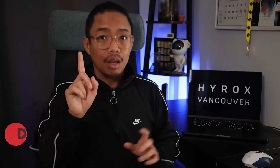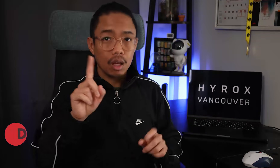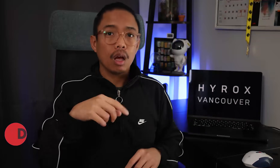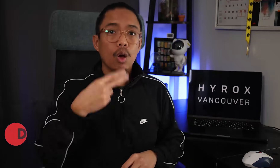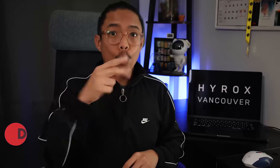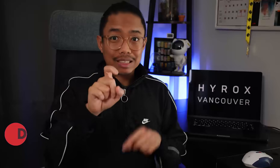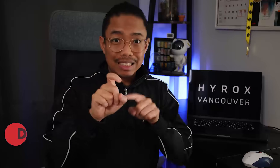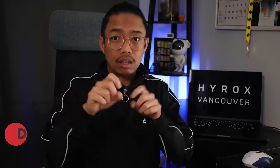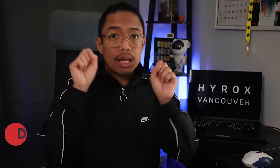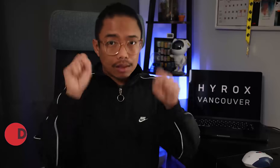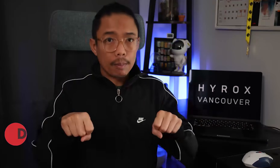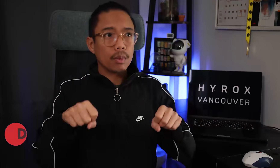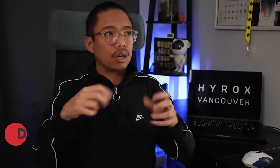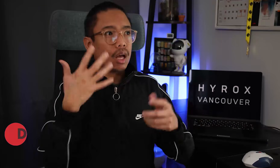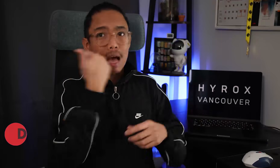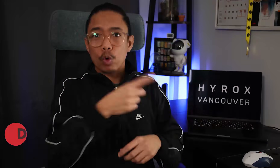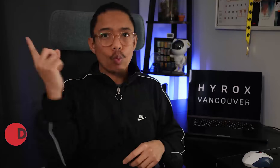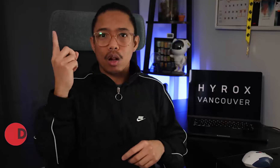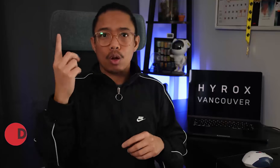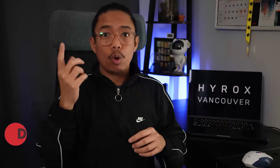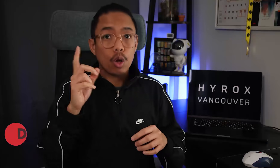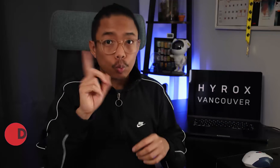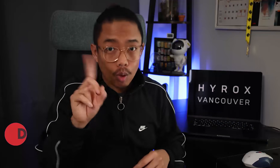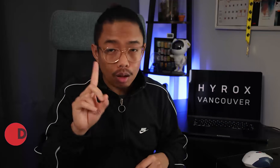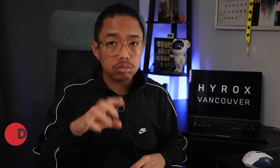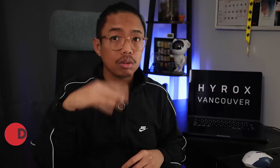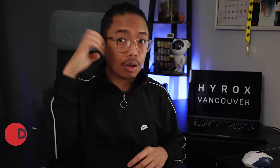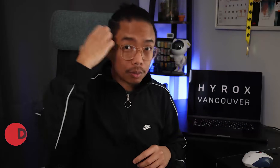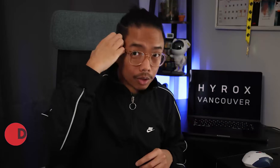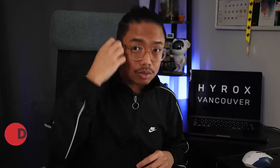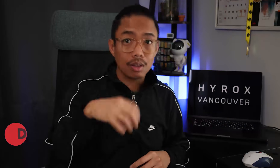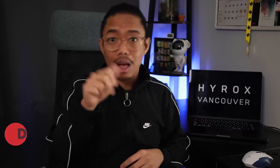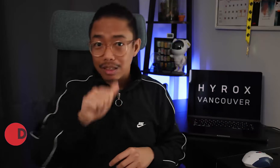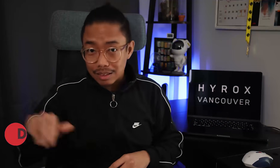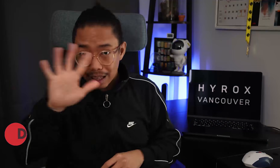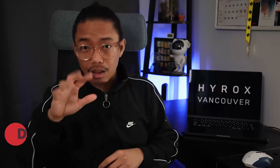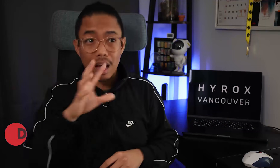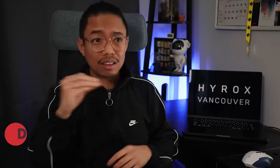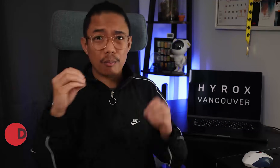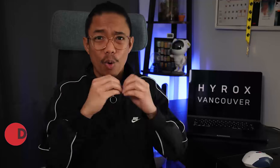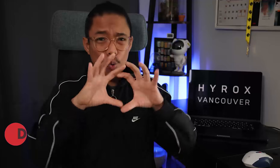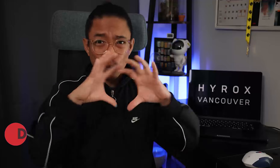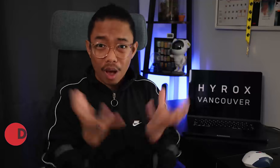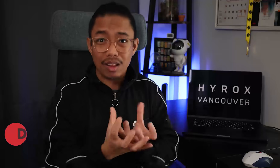HYROX is growing everywhere - Europe, Asia, and more.